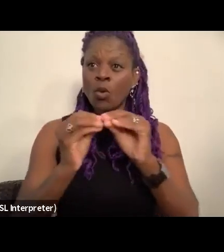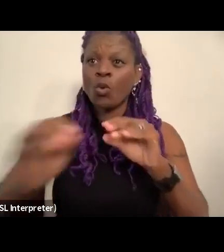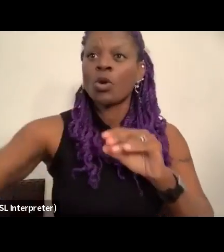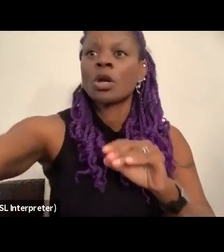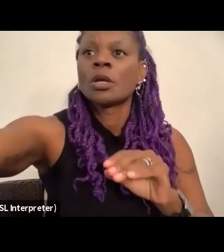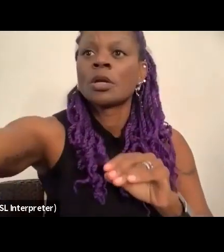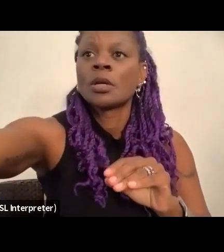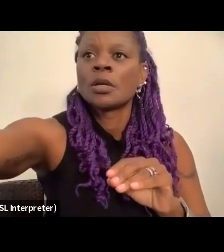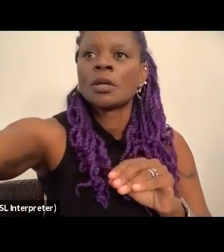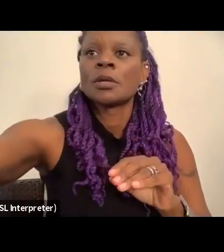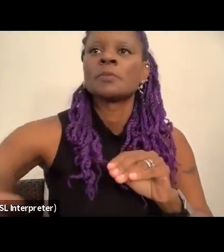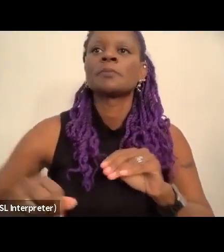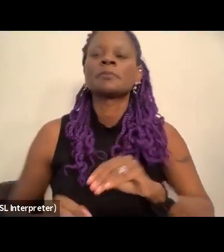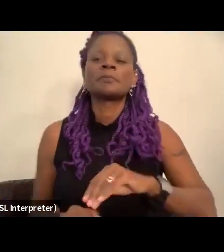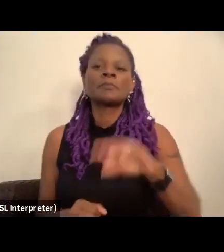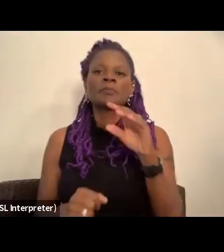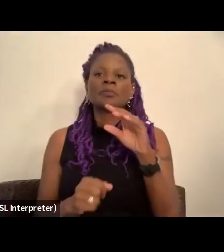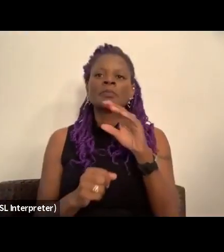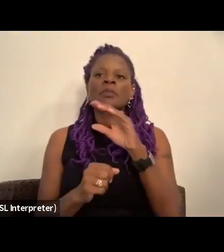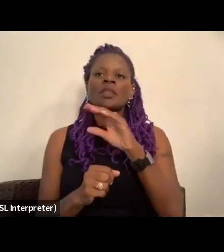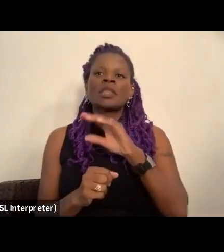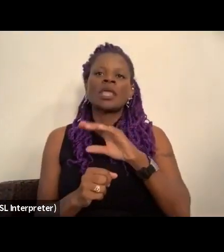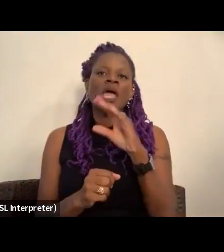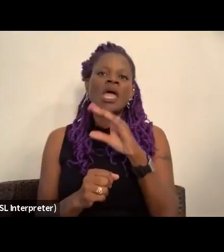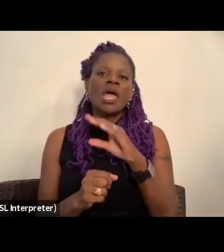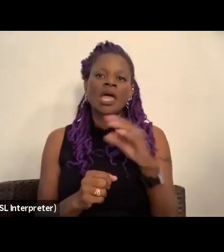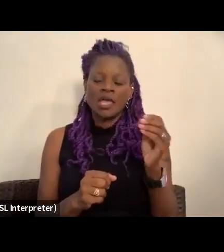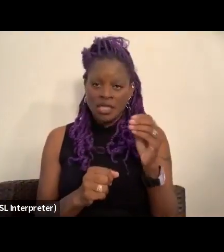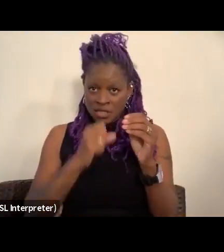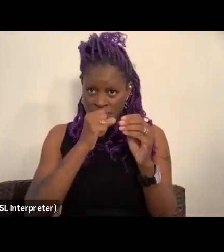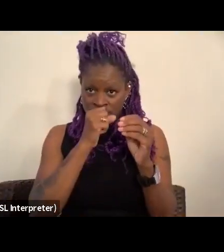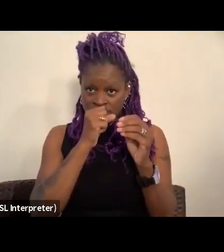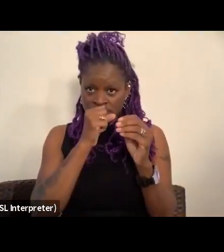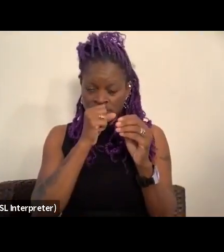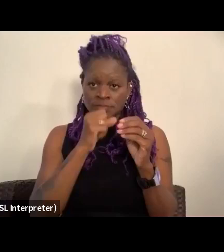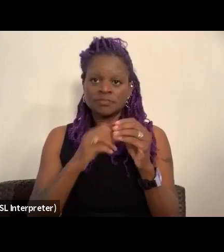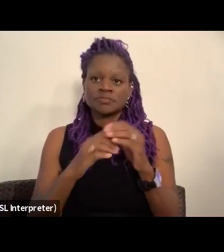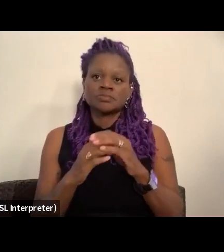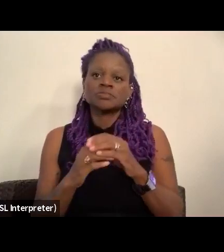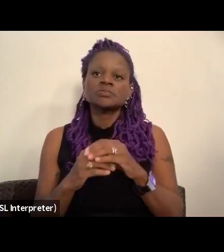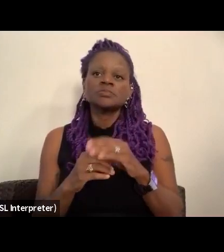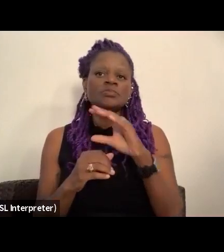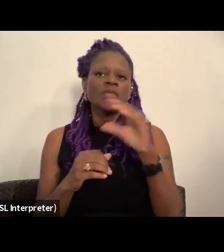call their HPI, their healthy places index quartiles, one and two. That's government talk for